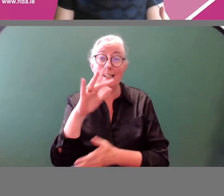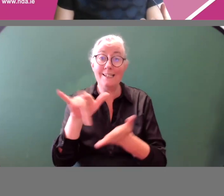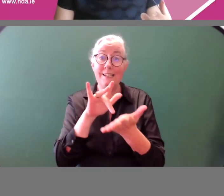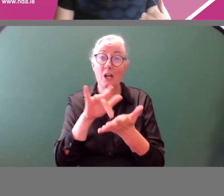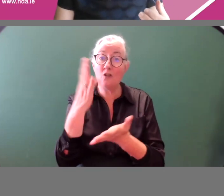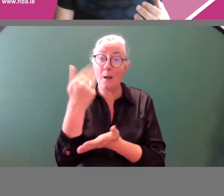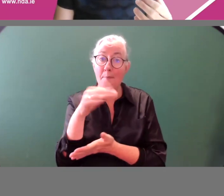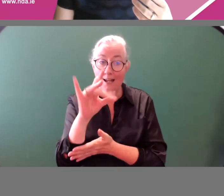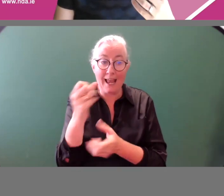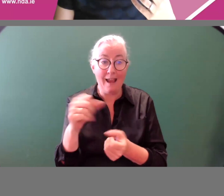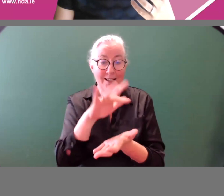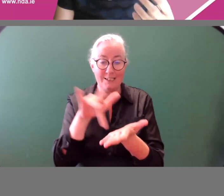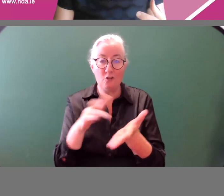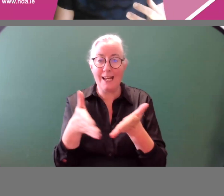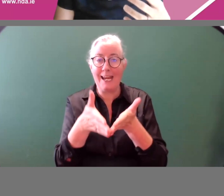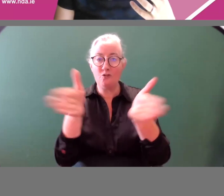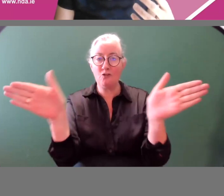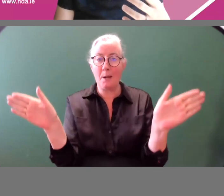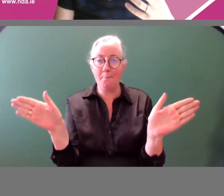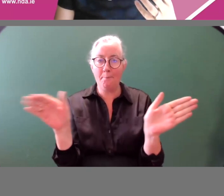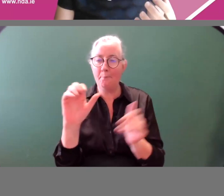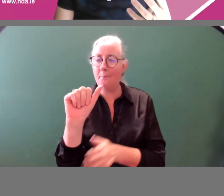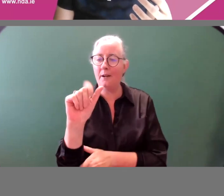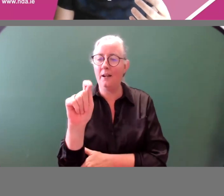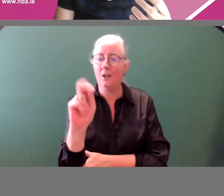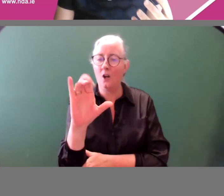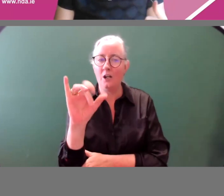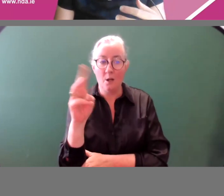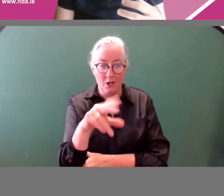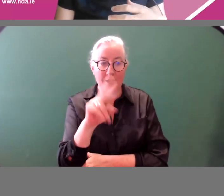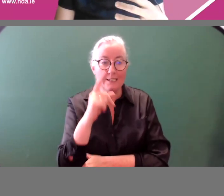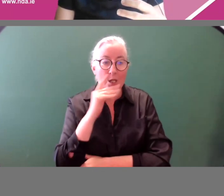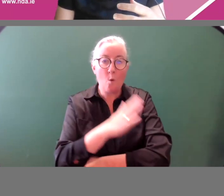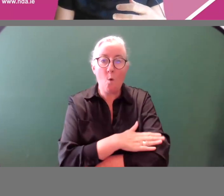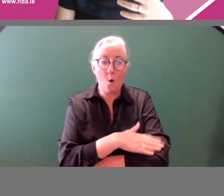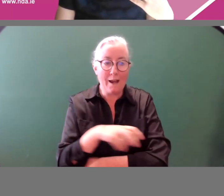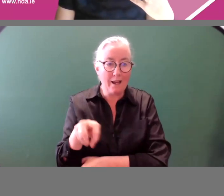atrium and it has stairs and bridges and walkways that link the different floors. There’s both